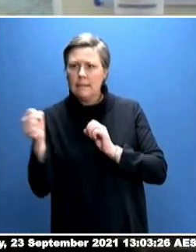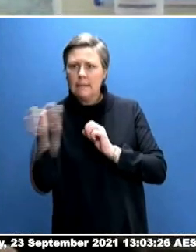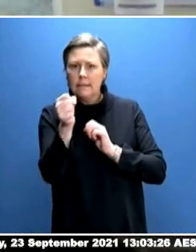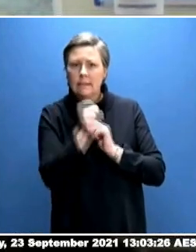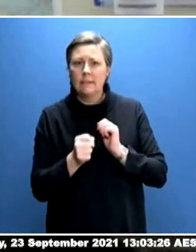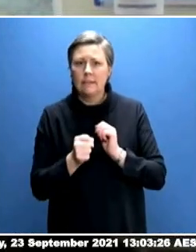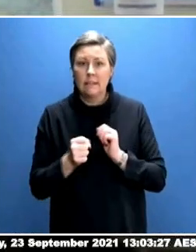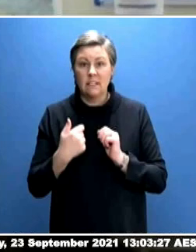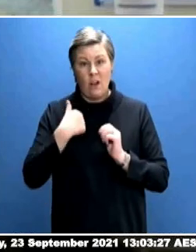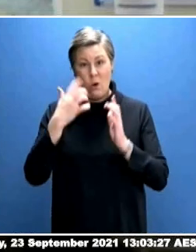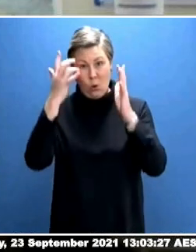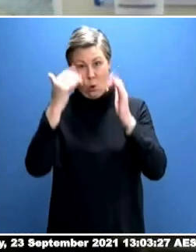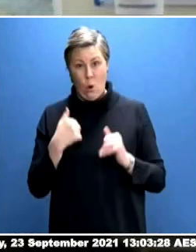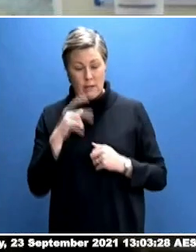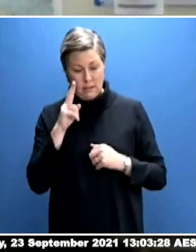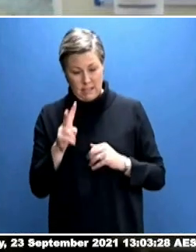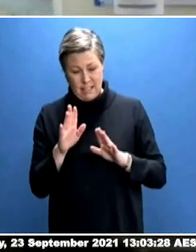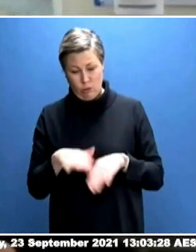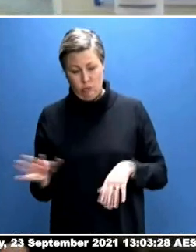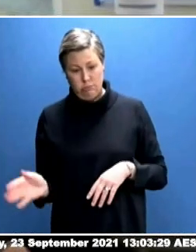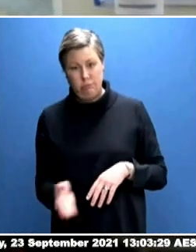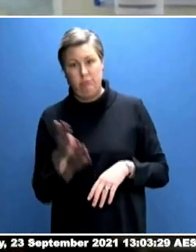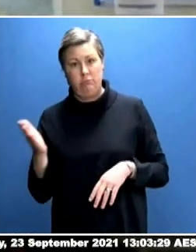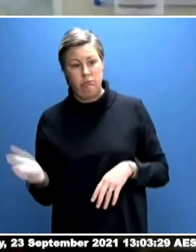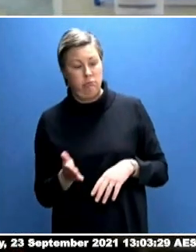have ended up in residential care, for example, and then ended up in trouble,